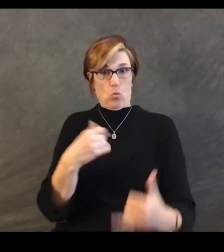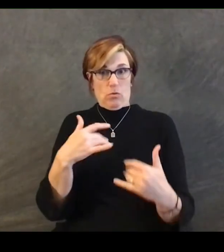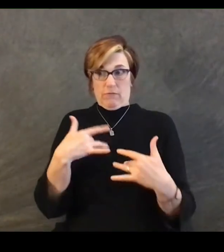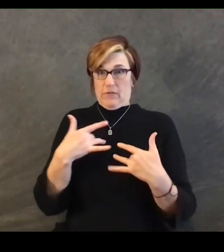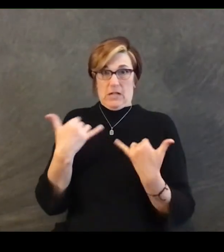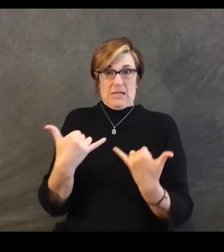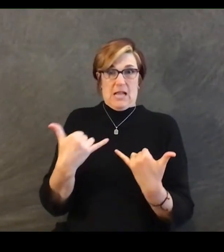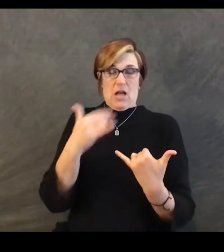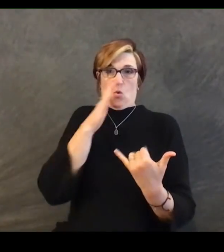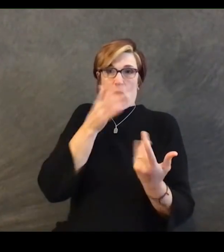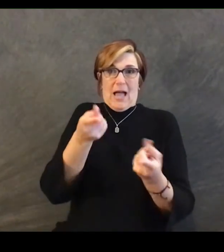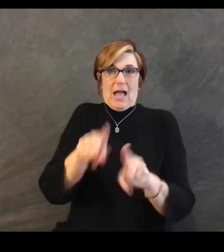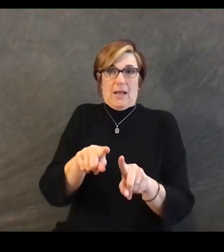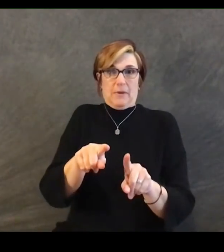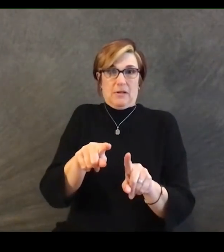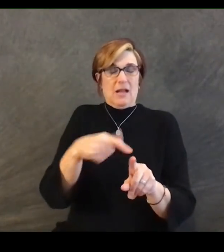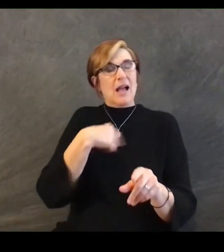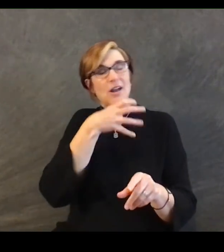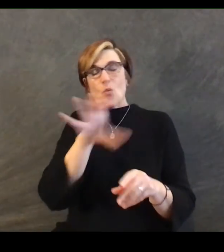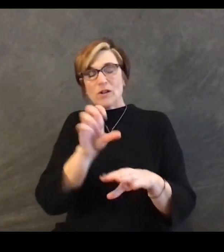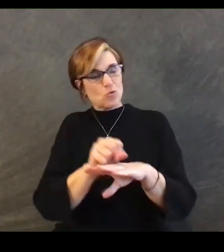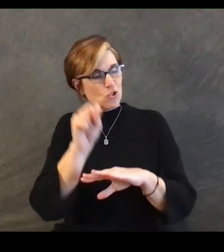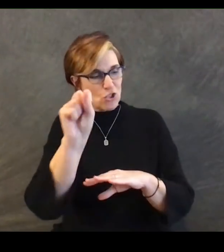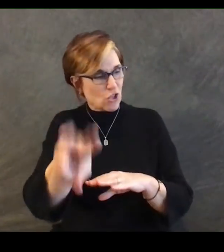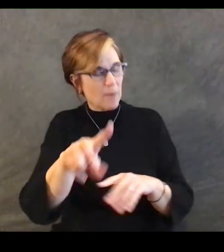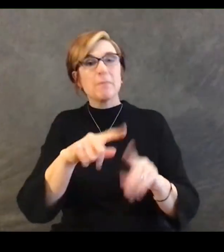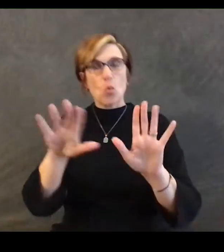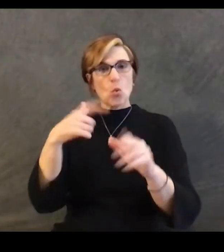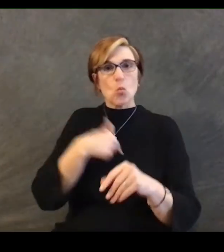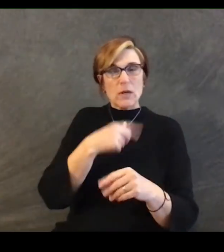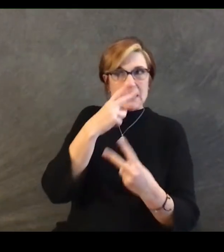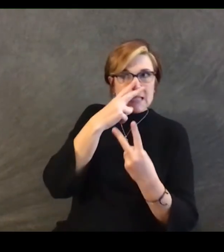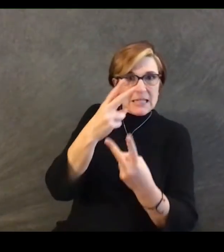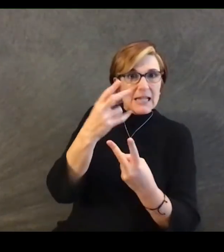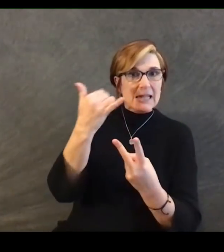it we're seeing little Inklings this right now in New York so what we're